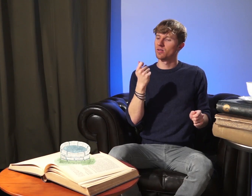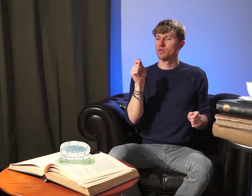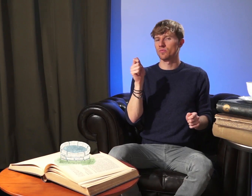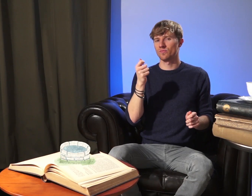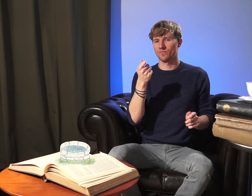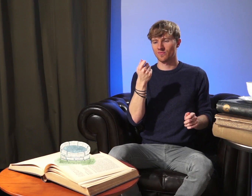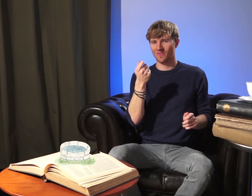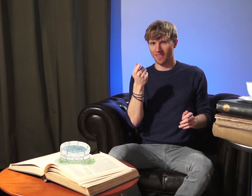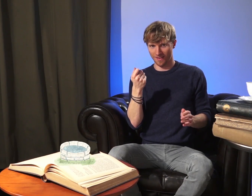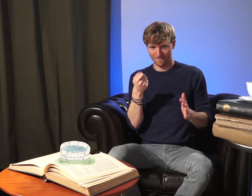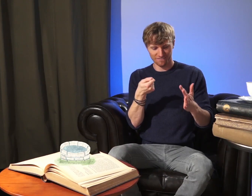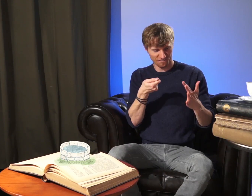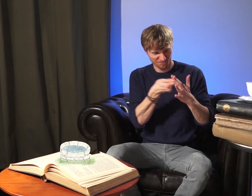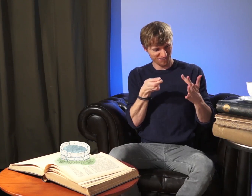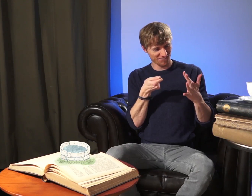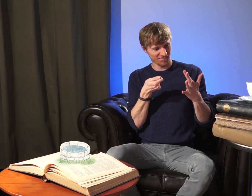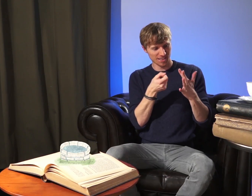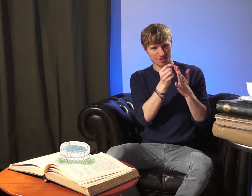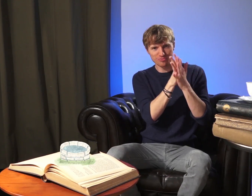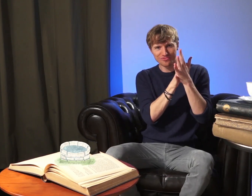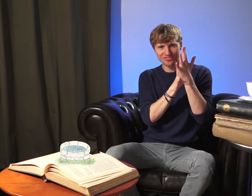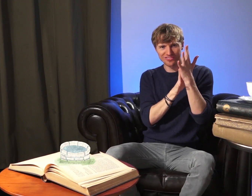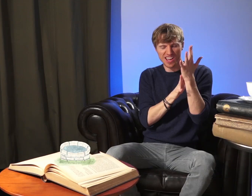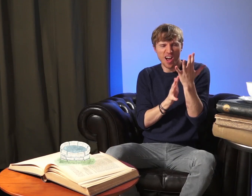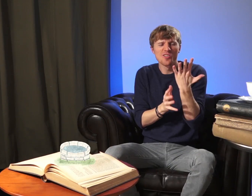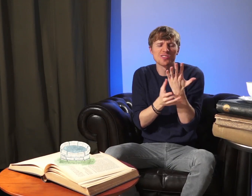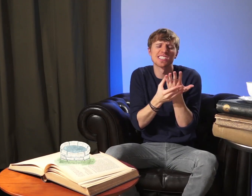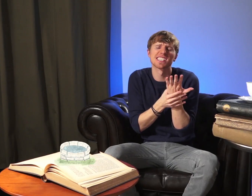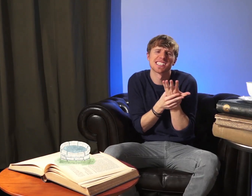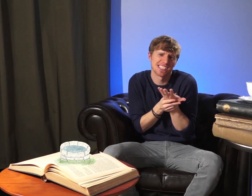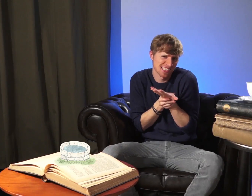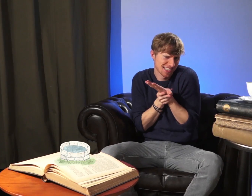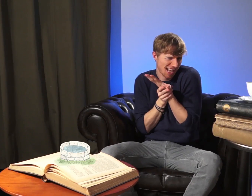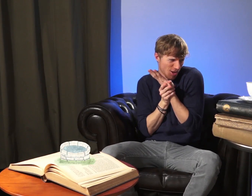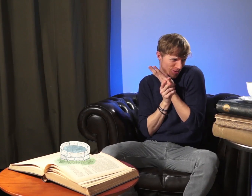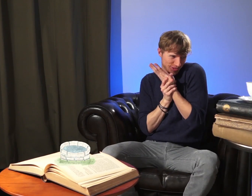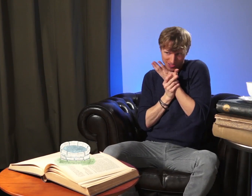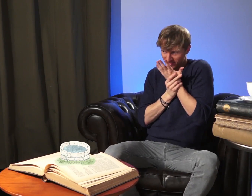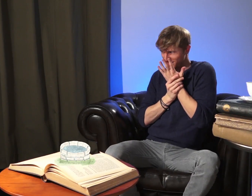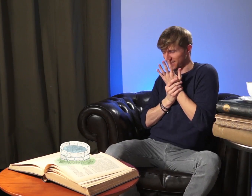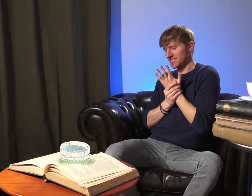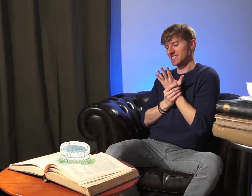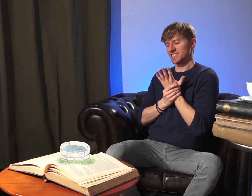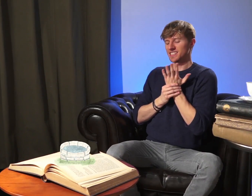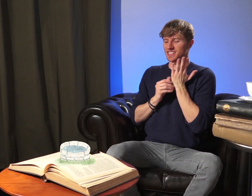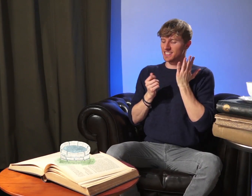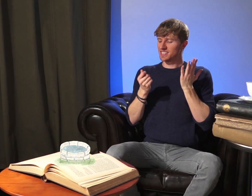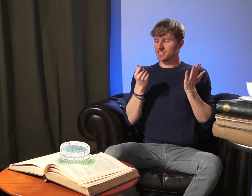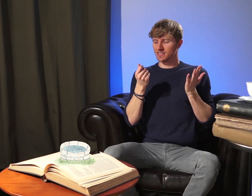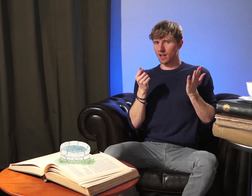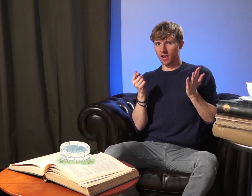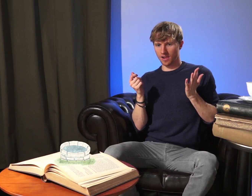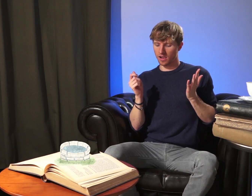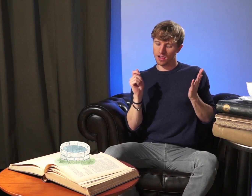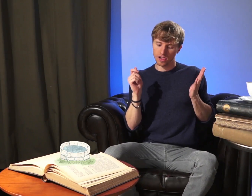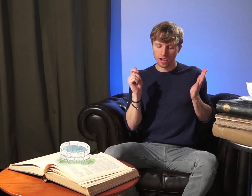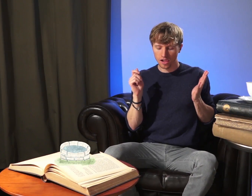So she took the shuttle and pricked her finger with it until it bled.